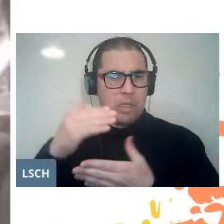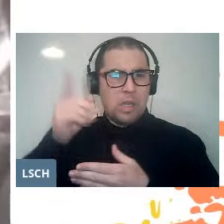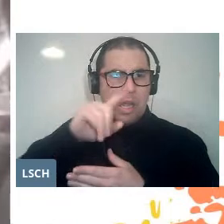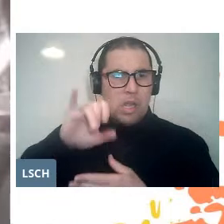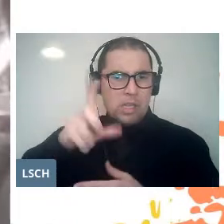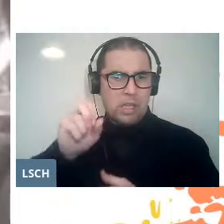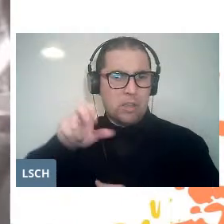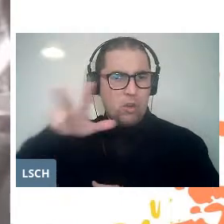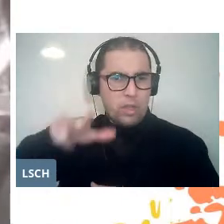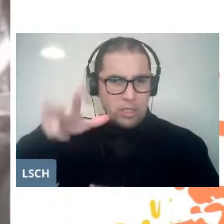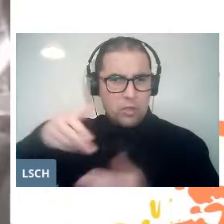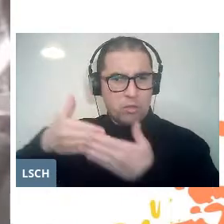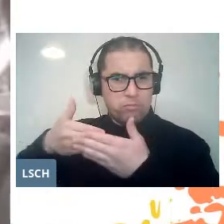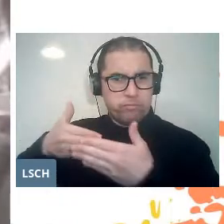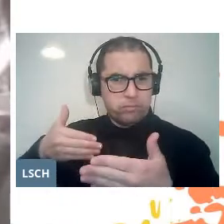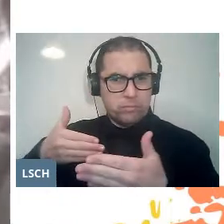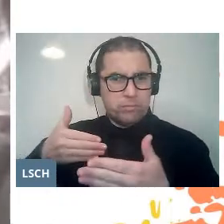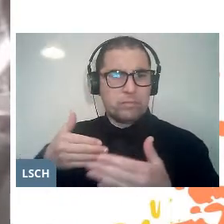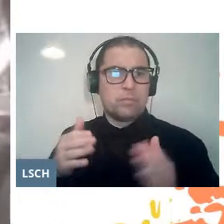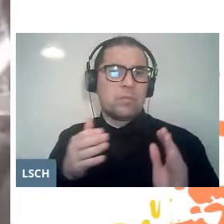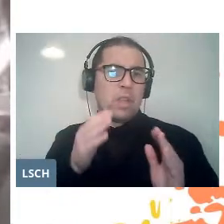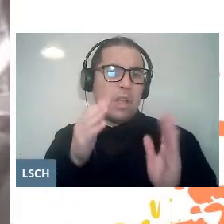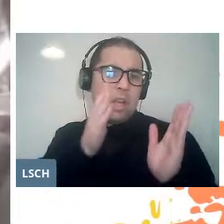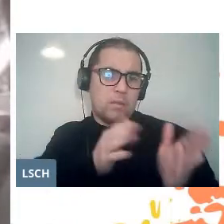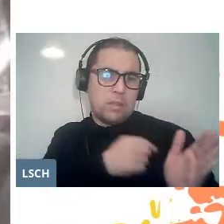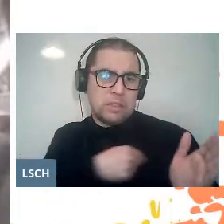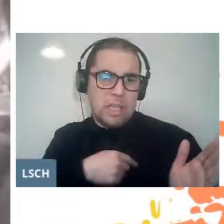century, in the period we call preclassicism,